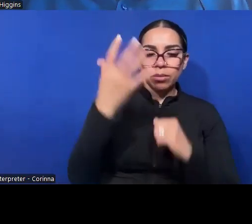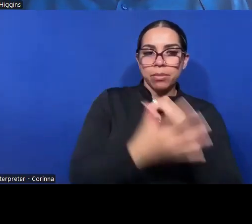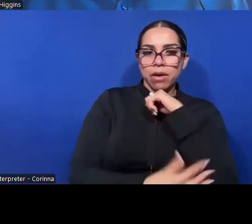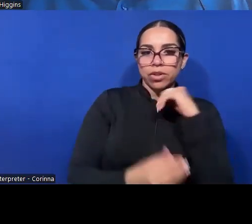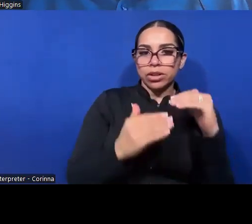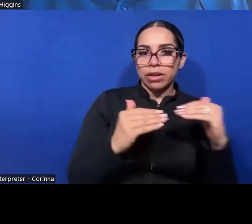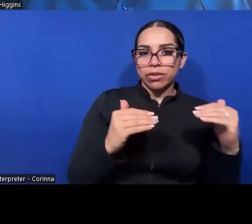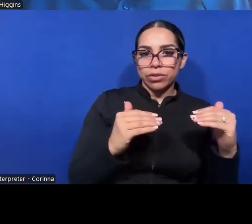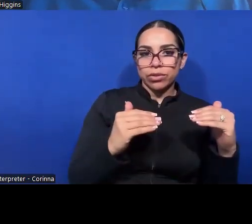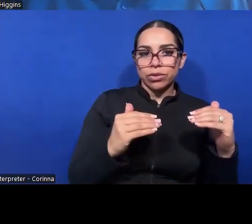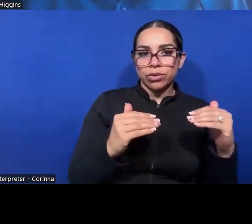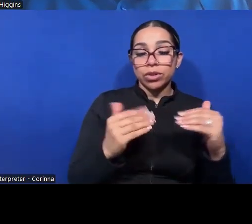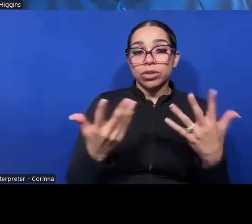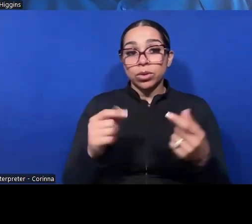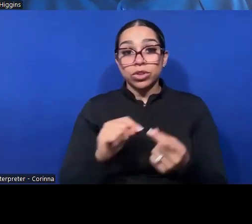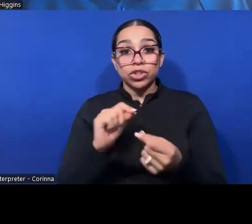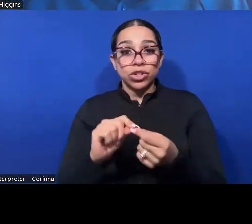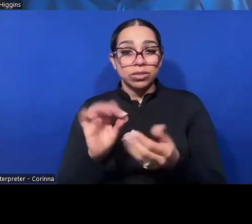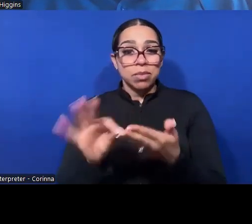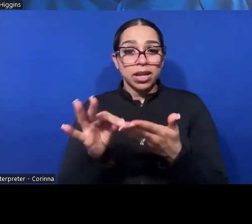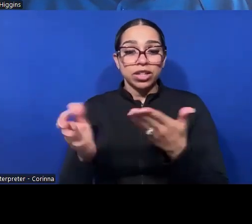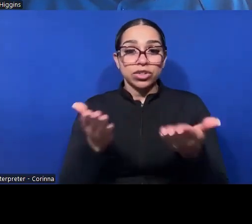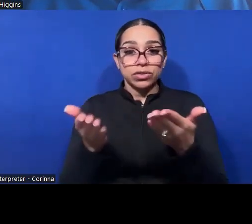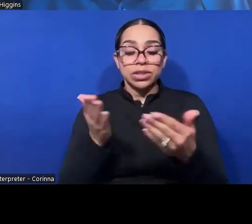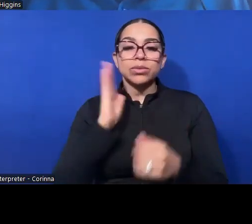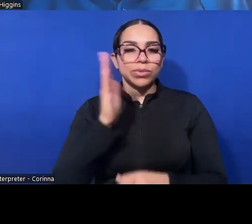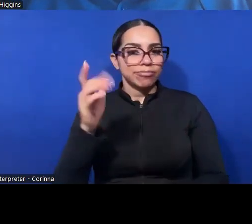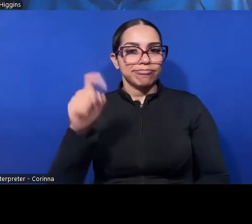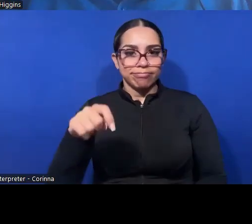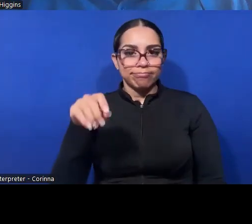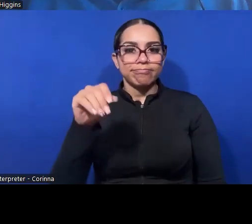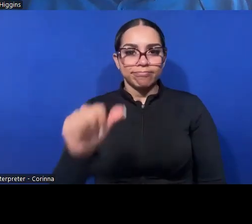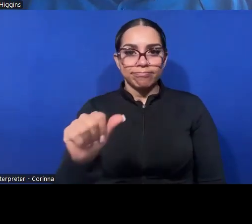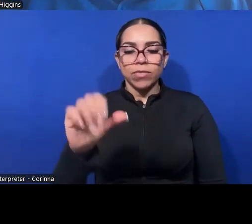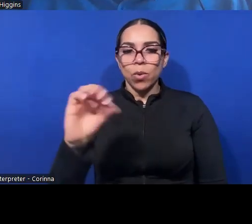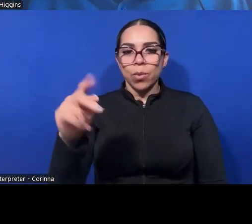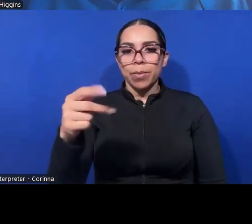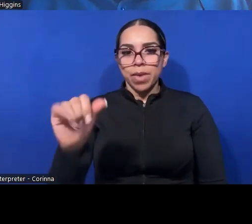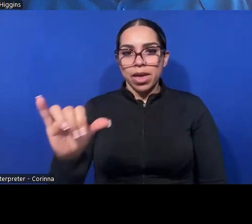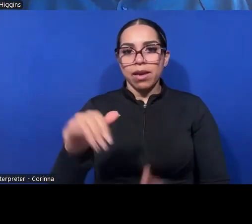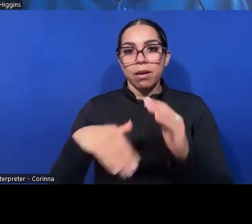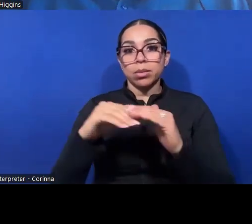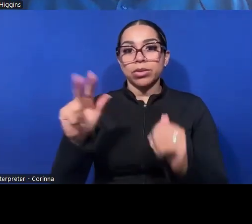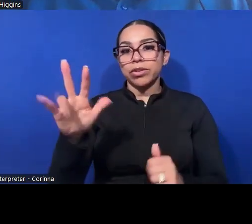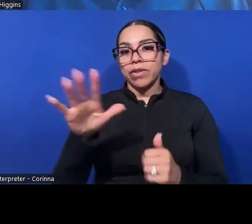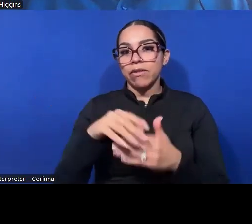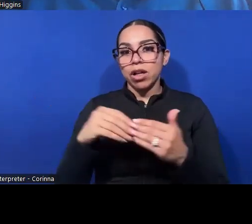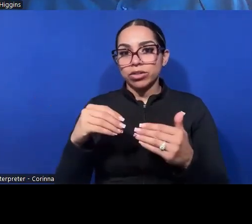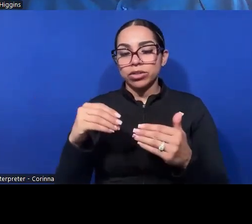So certain Medicaid services are going to have, a co-pay of up to $35 for primary care.